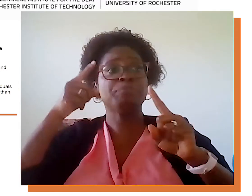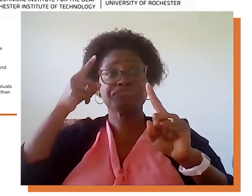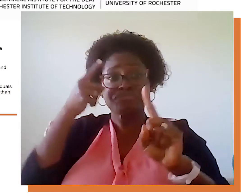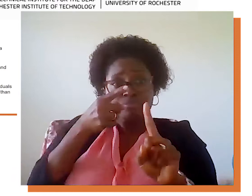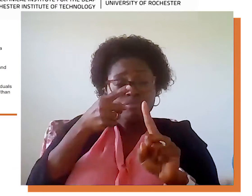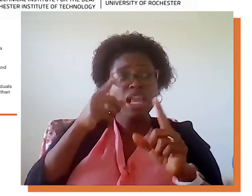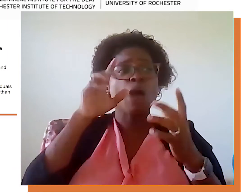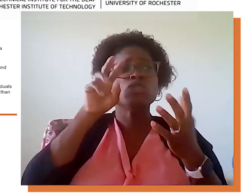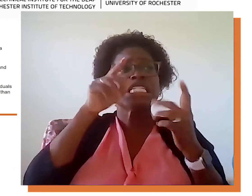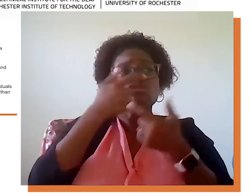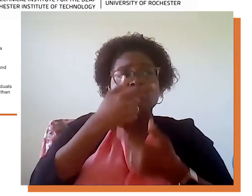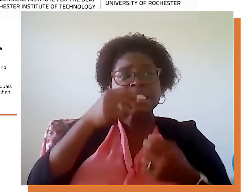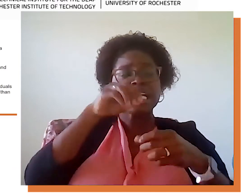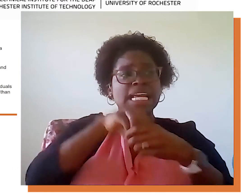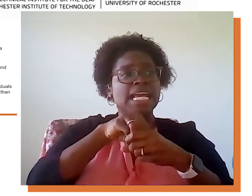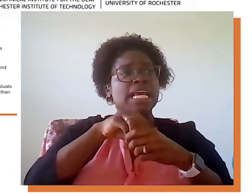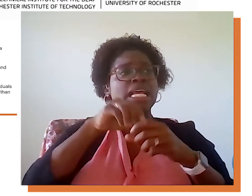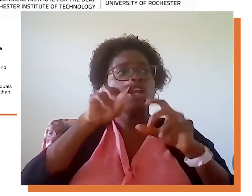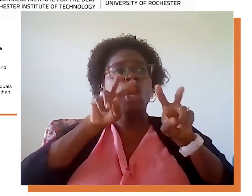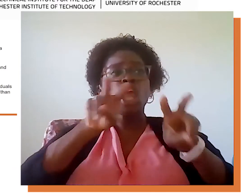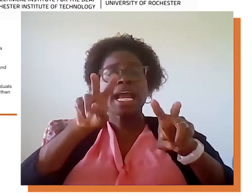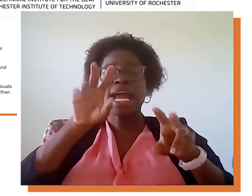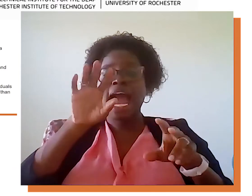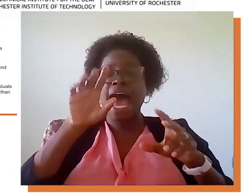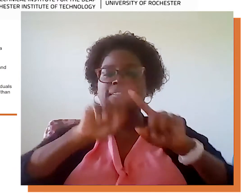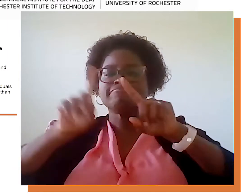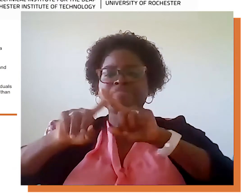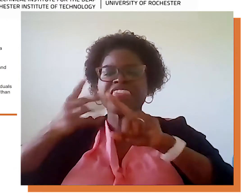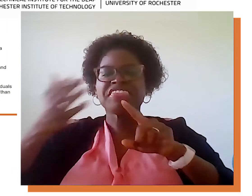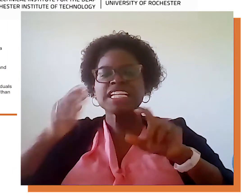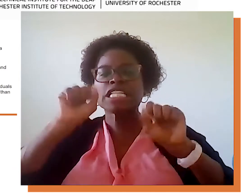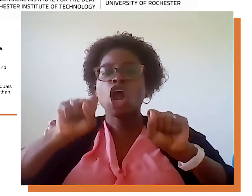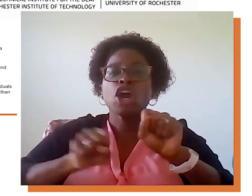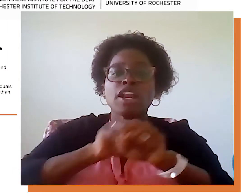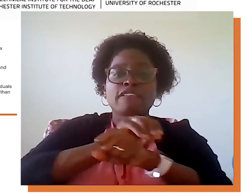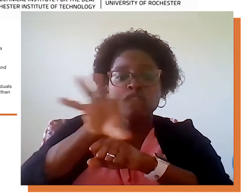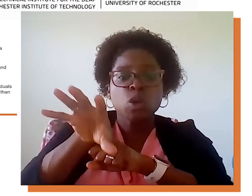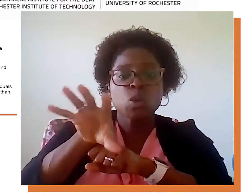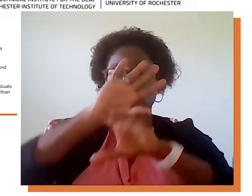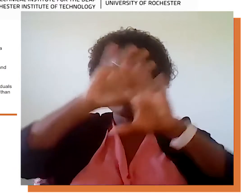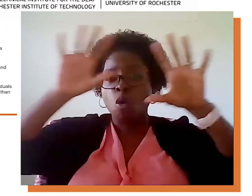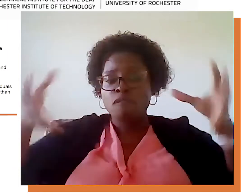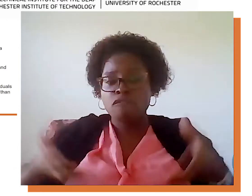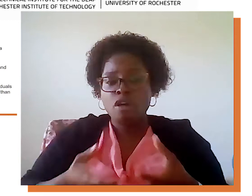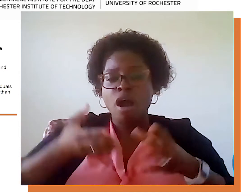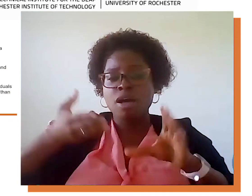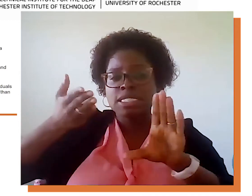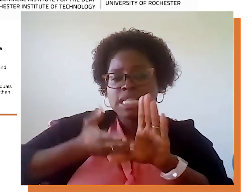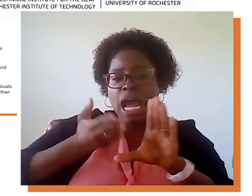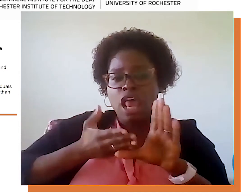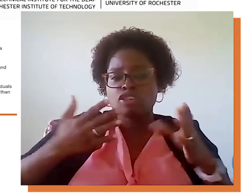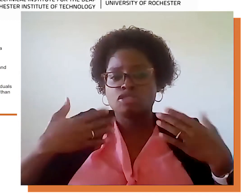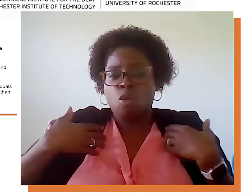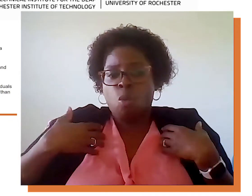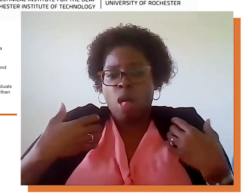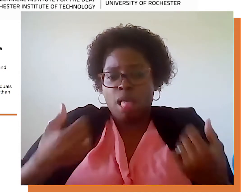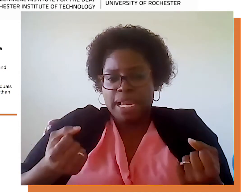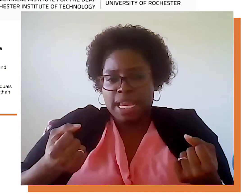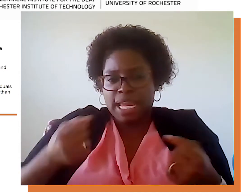so I'll try to keep it brief here. I wanted to look into the different factors that could impact the psychological well-being